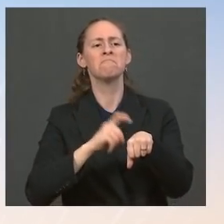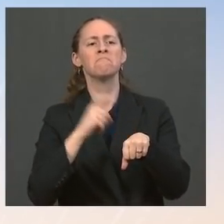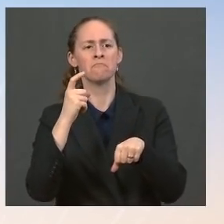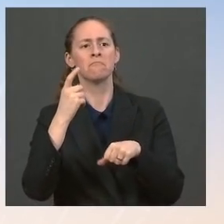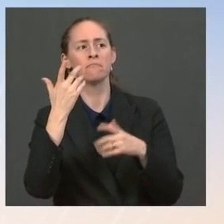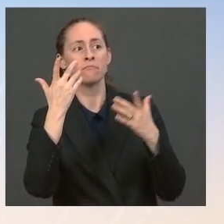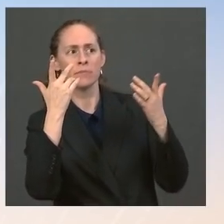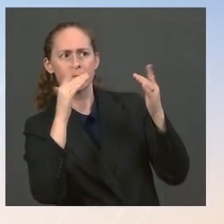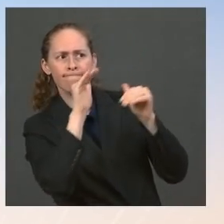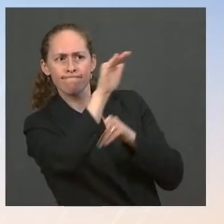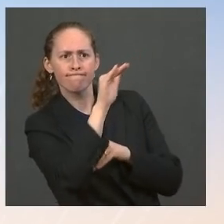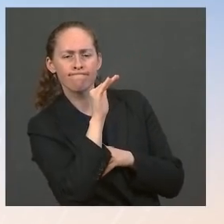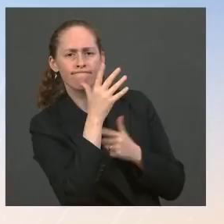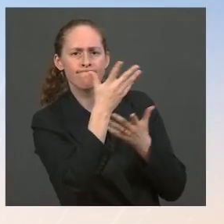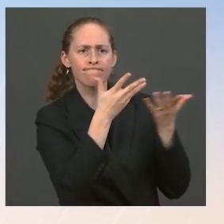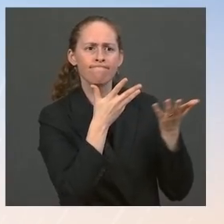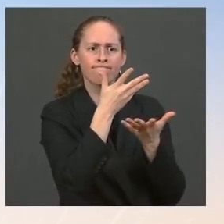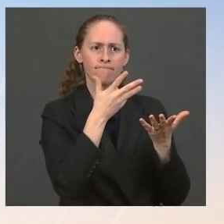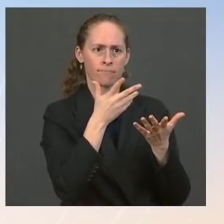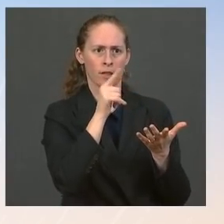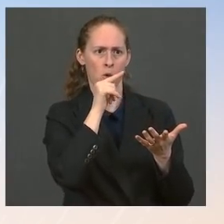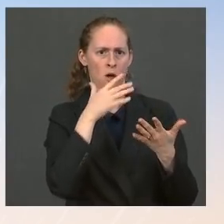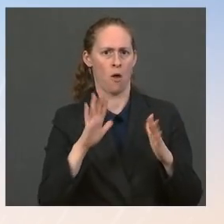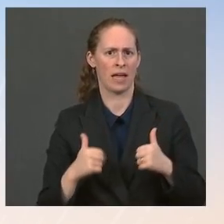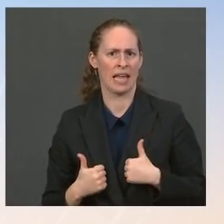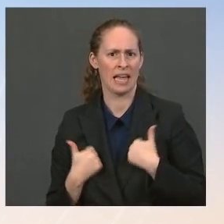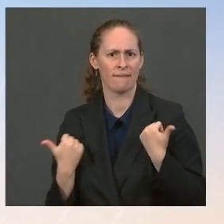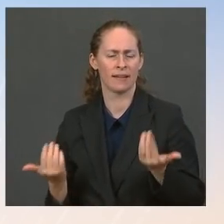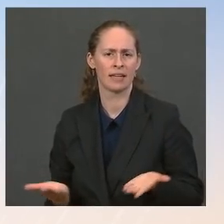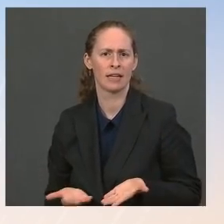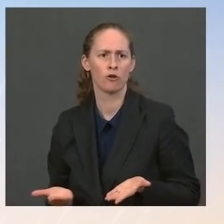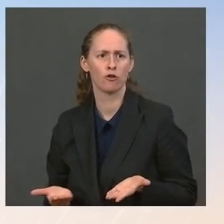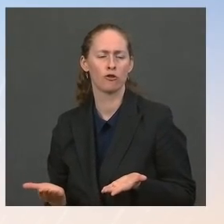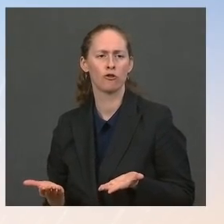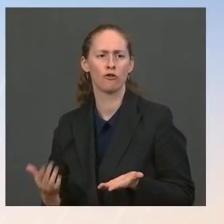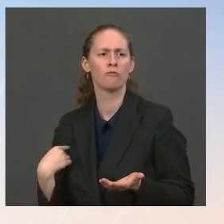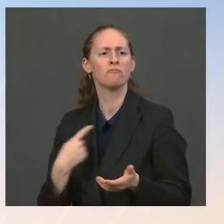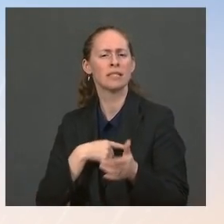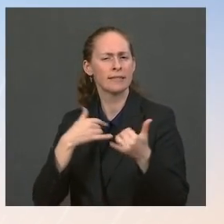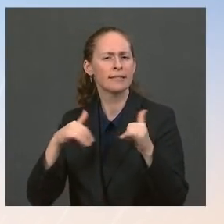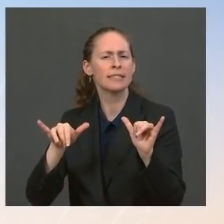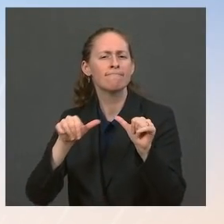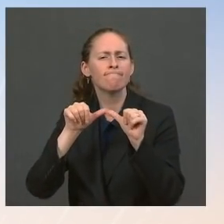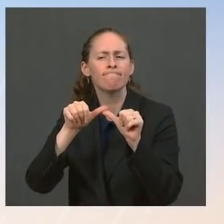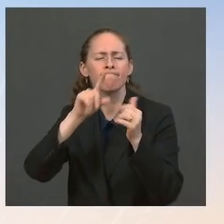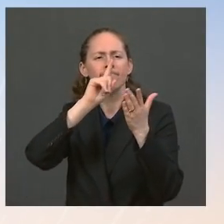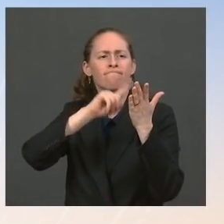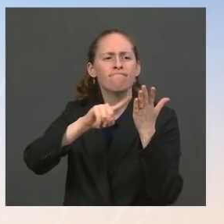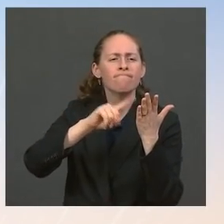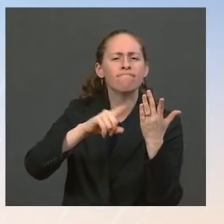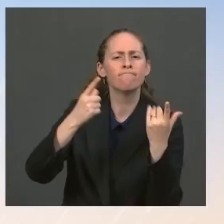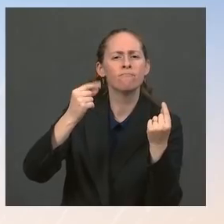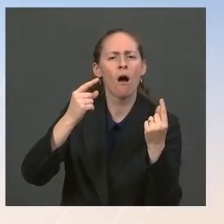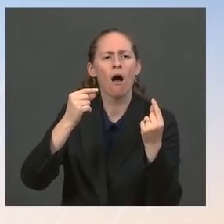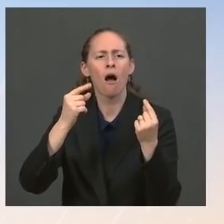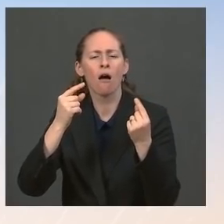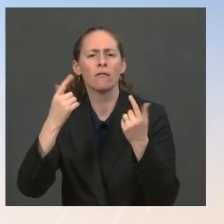already resident in the United States. We have continued to study the conditions in Haiti, and we have in fact determined,